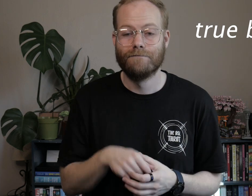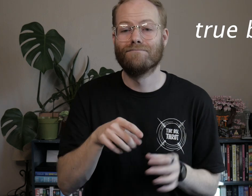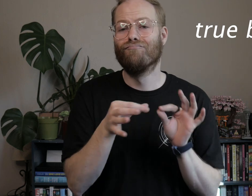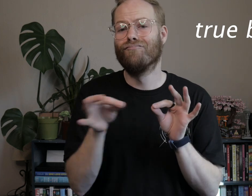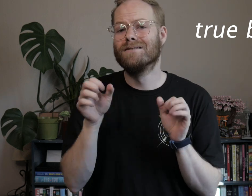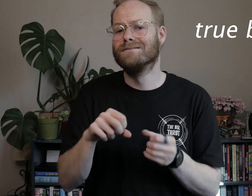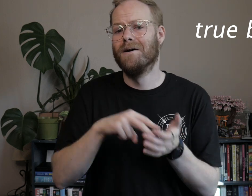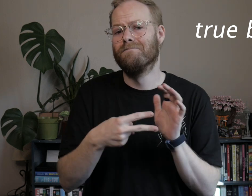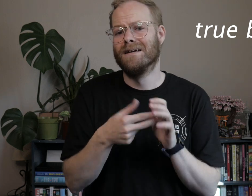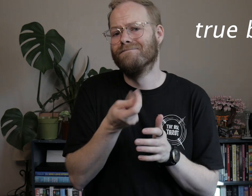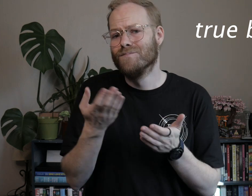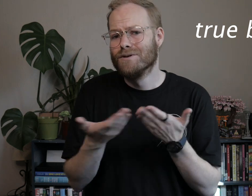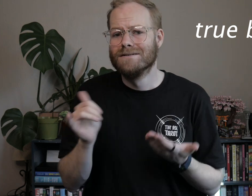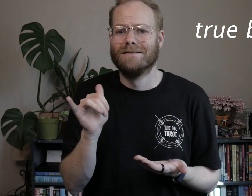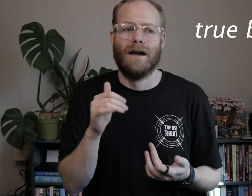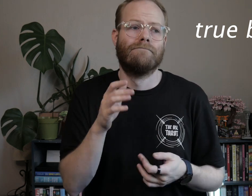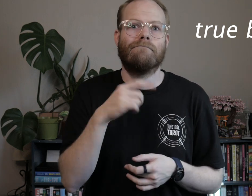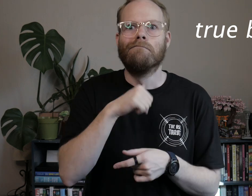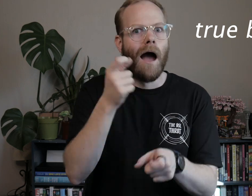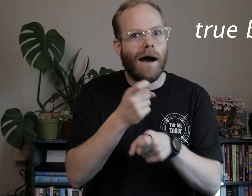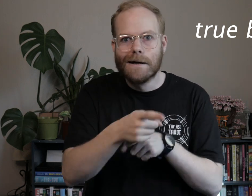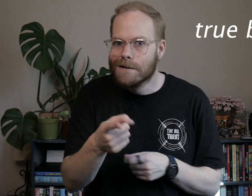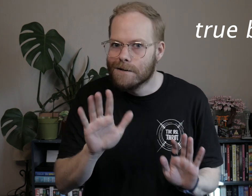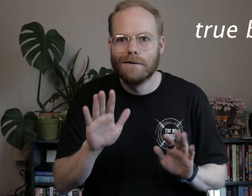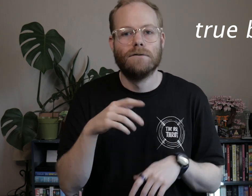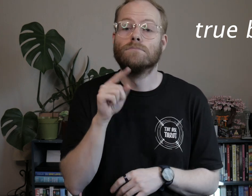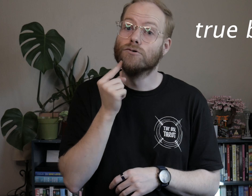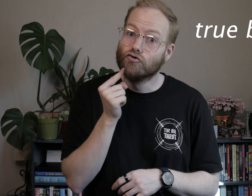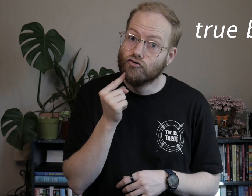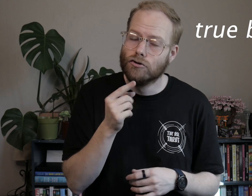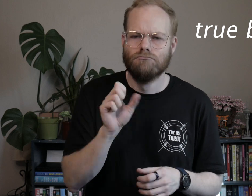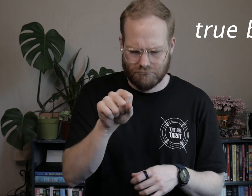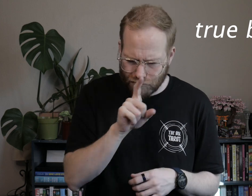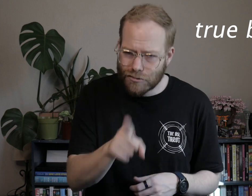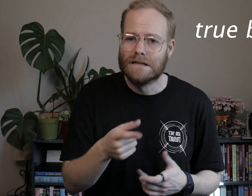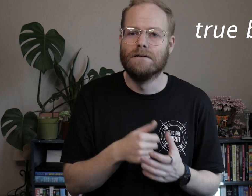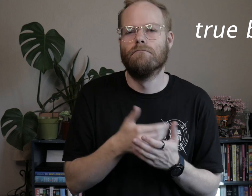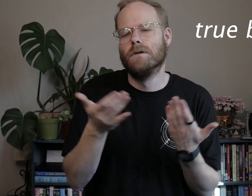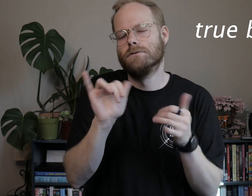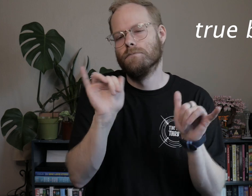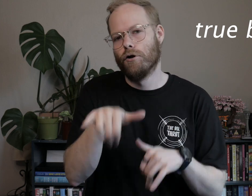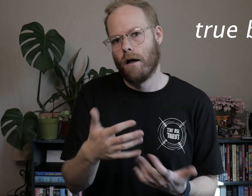This phrase can mean several things, like “I’m not kidding you,” “Seriously,” “yes, really!,” and things similar to that.